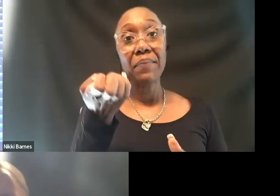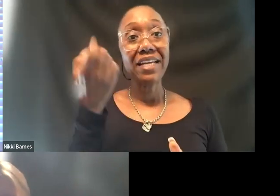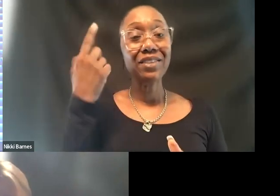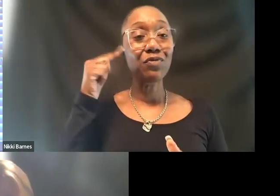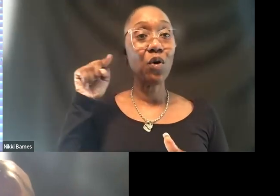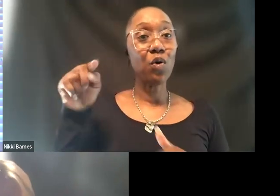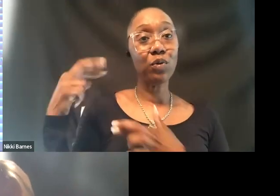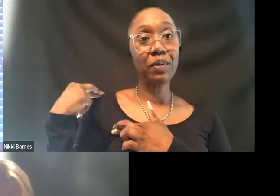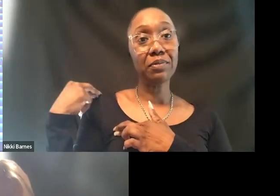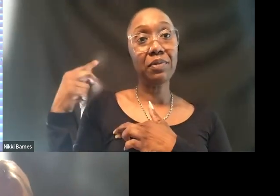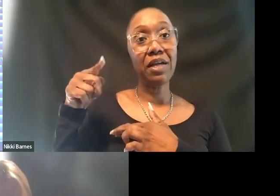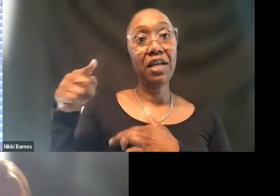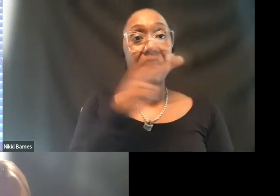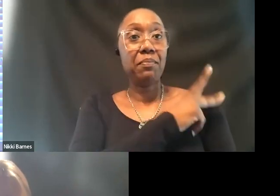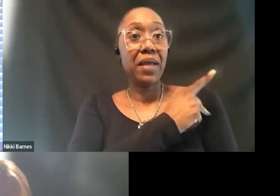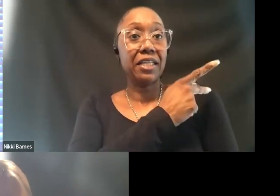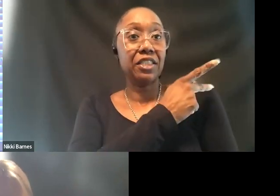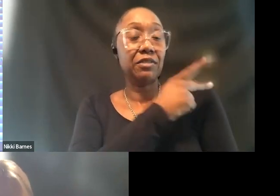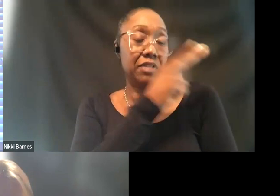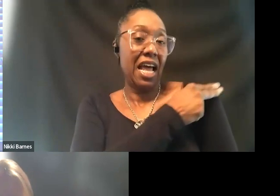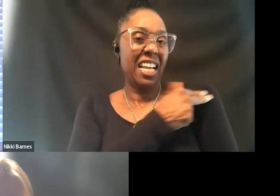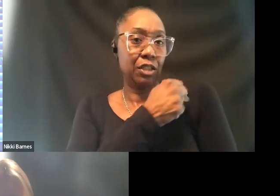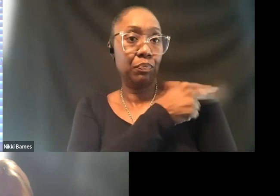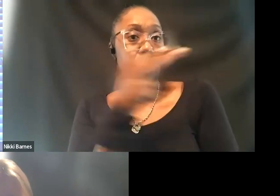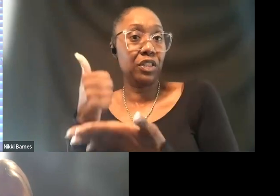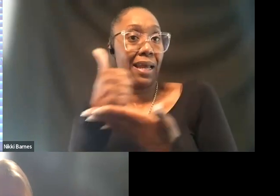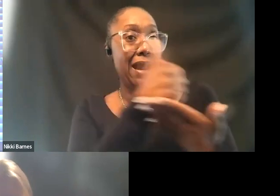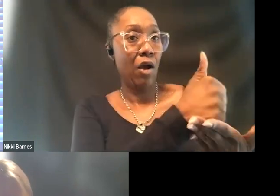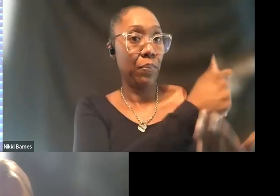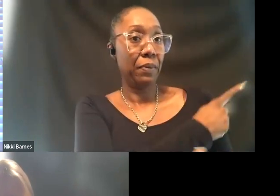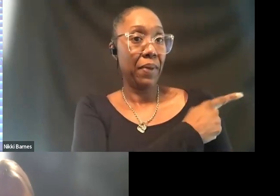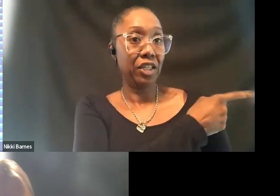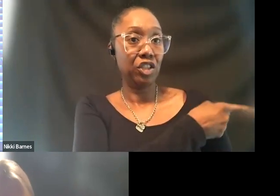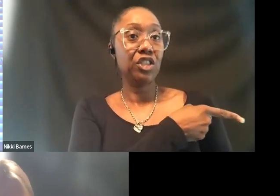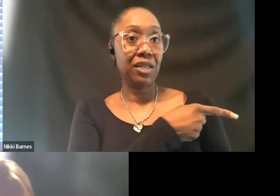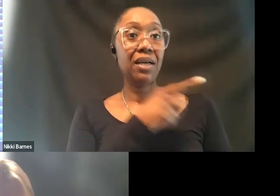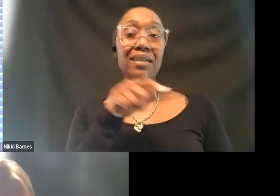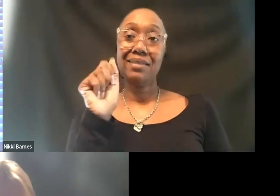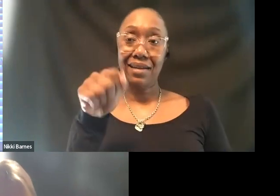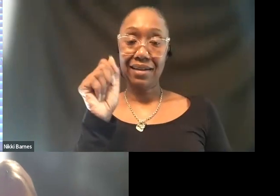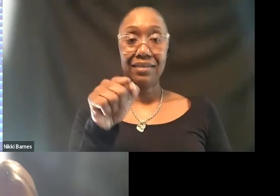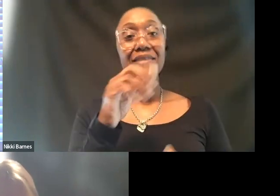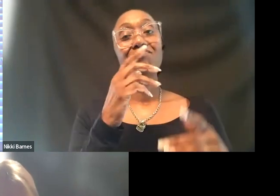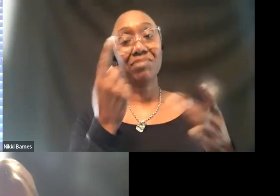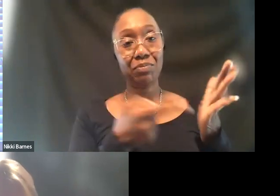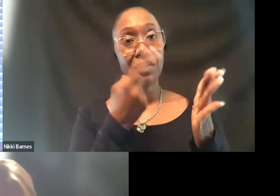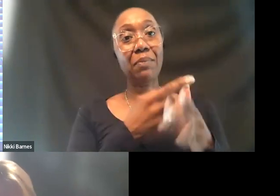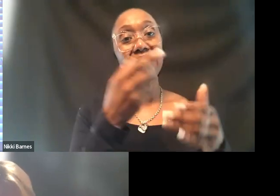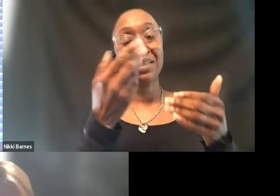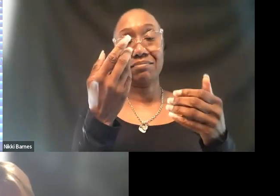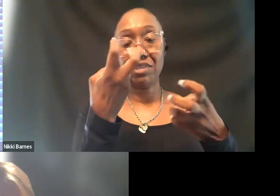And we're able to help the patient like, like that, yeah, definitely a barrier to care for sure.